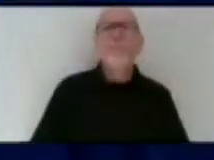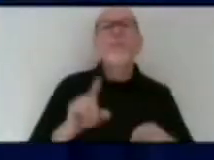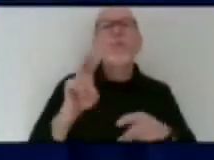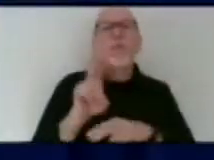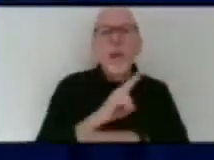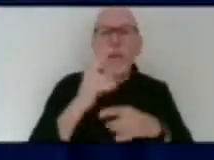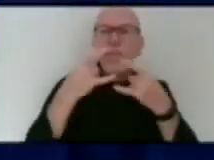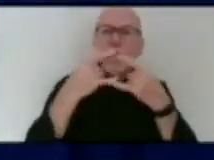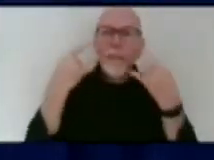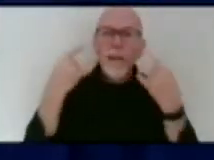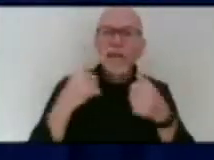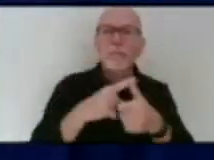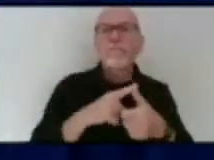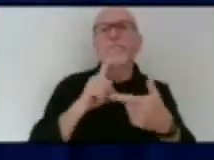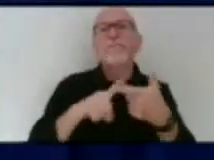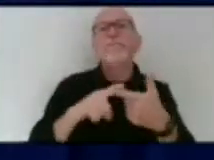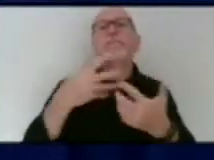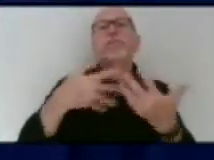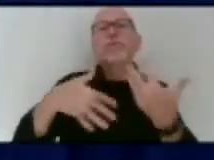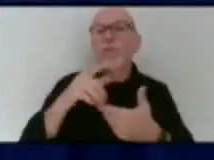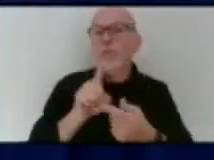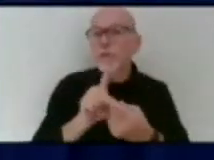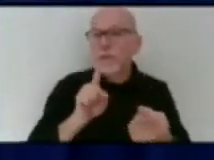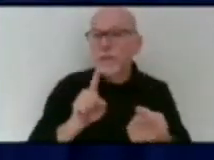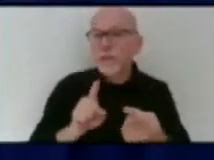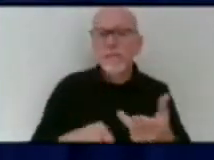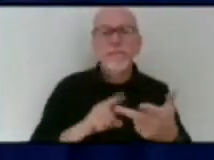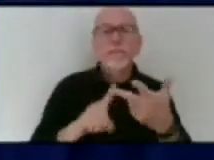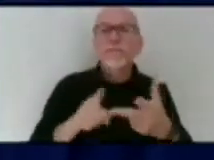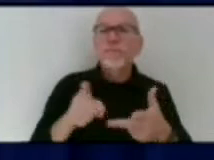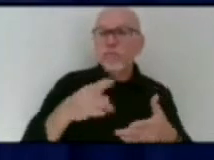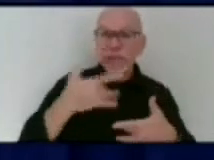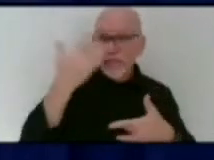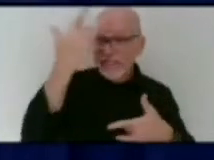socially distancing, staying home if you're sick and getting tested and